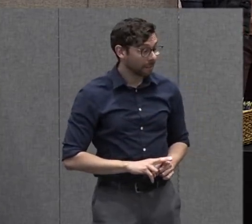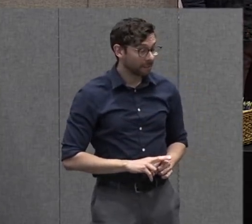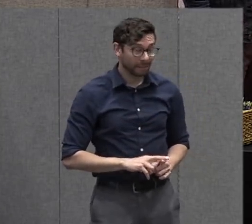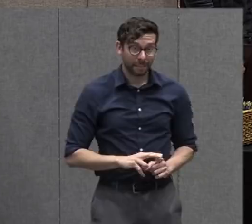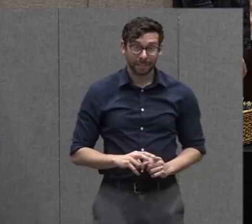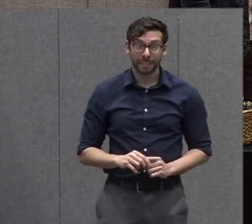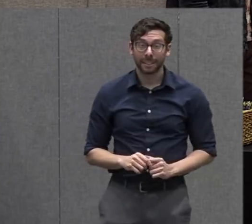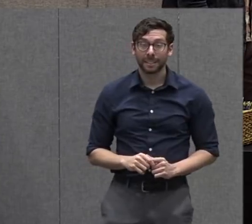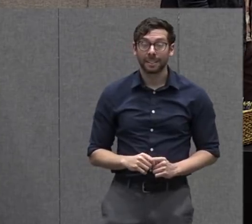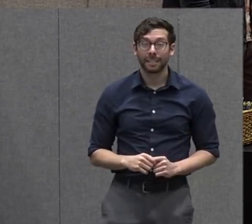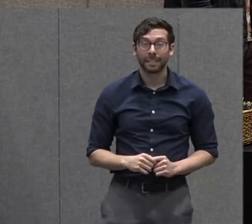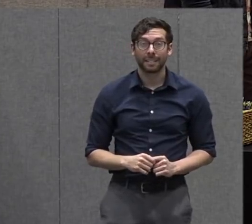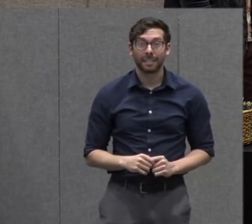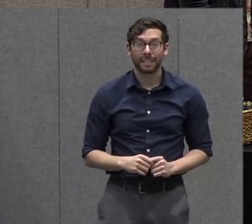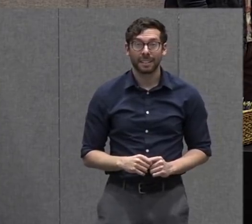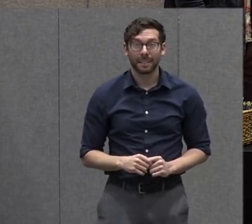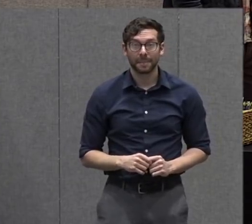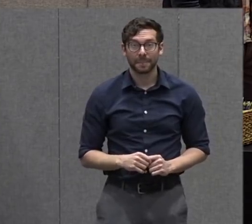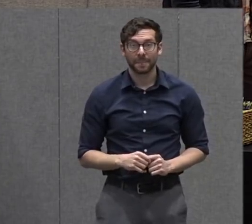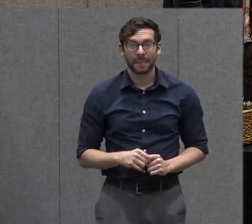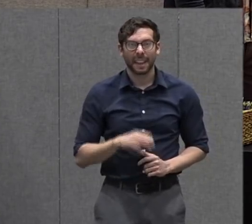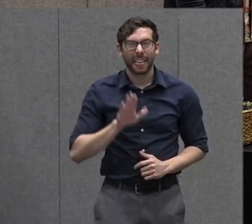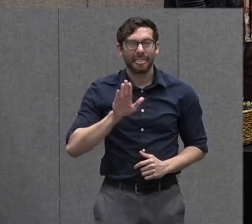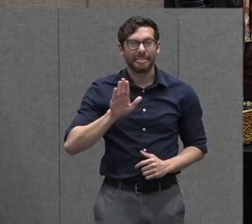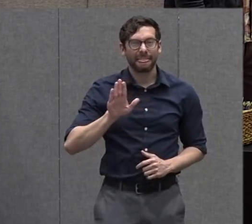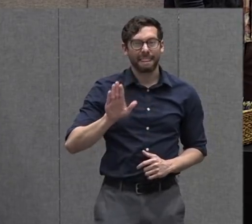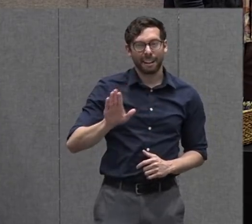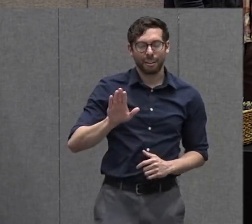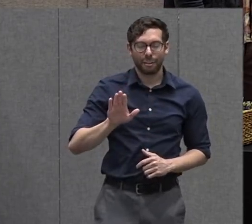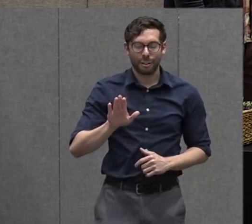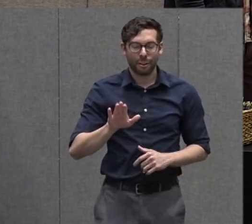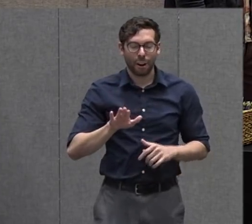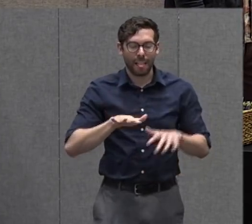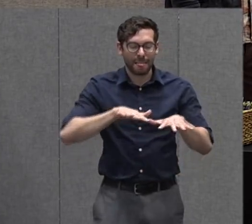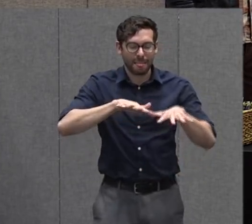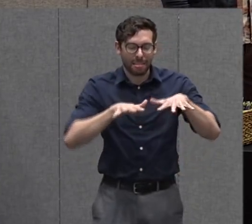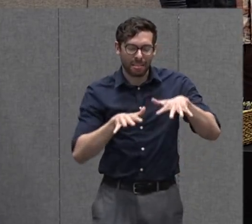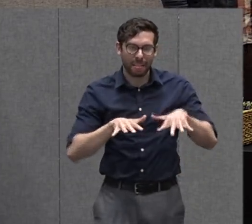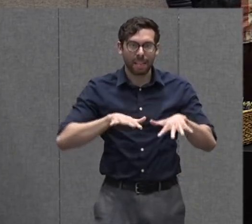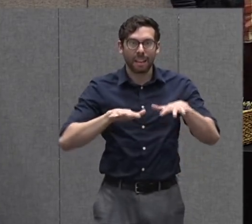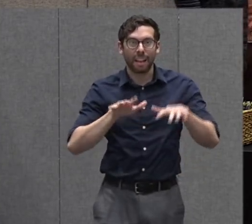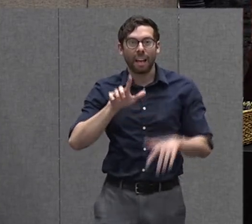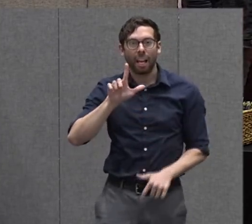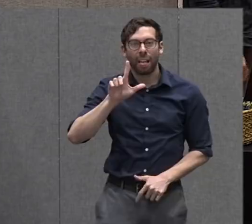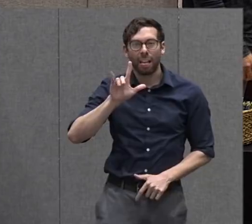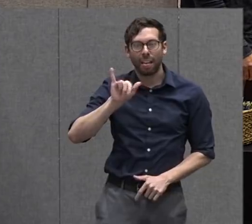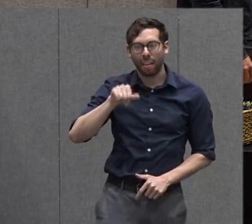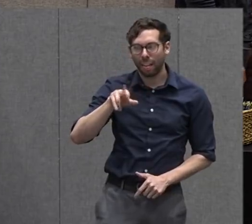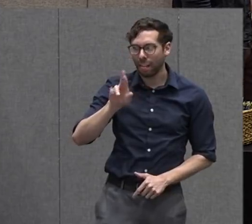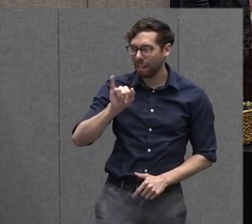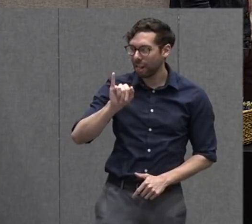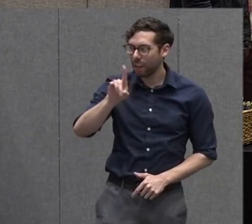[Miss Martindale] Their liquid dance. What vocabulary word do you think we were doing?